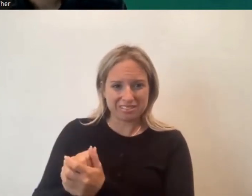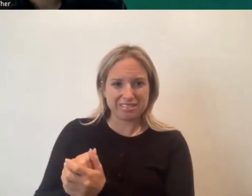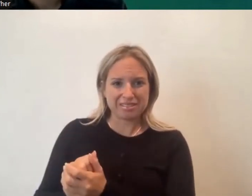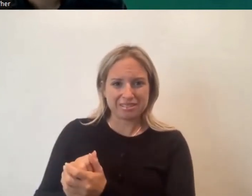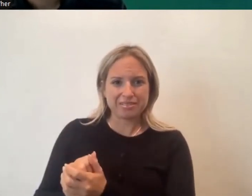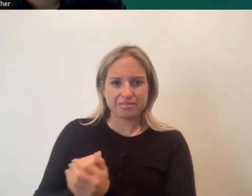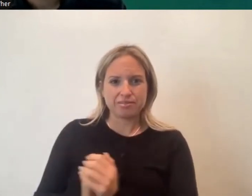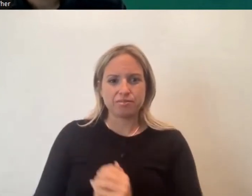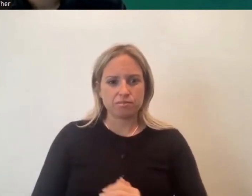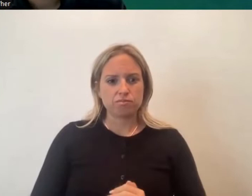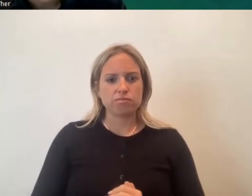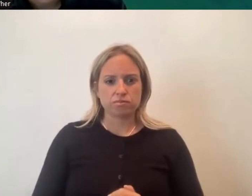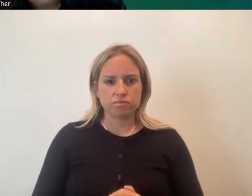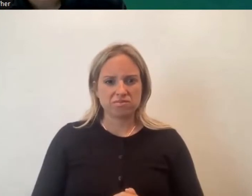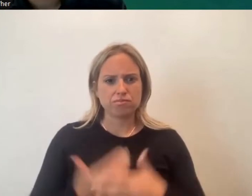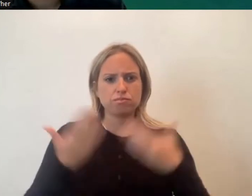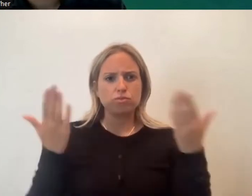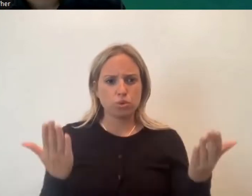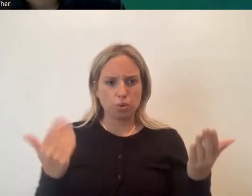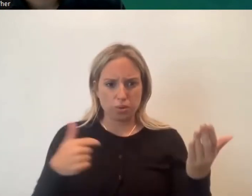Tadra: So what if I am receiving social security